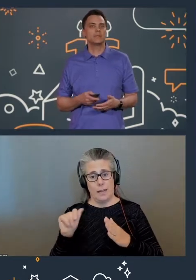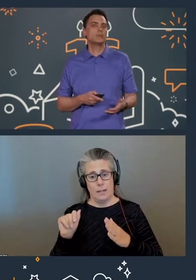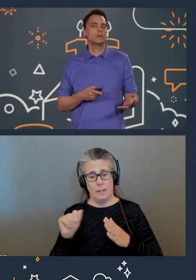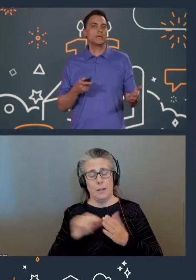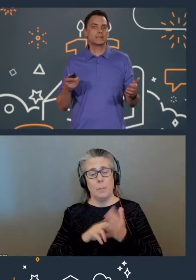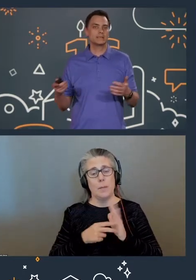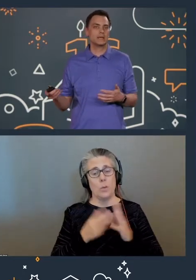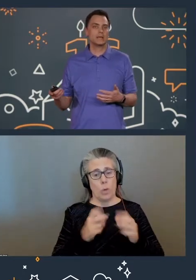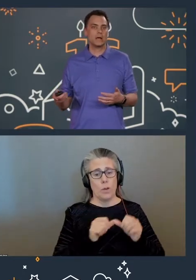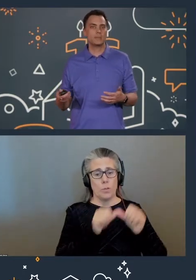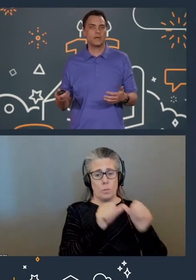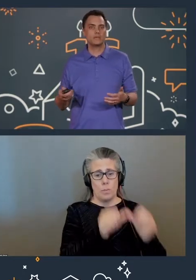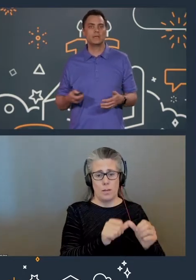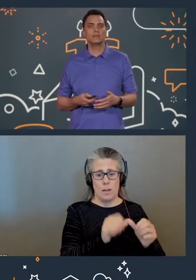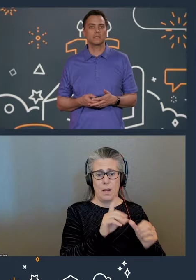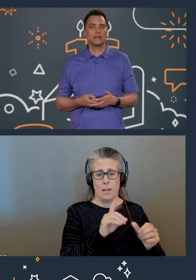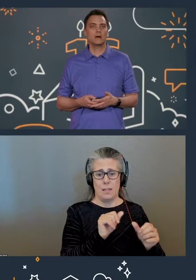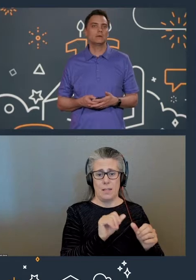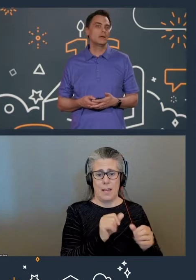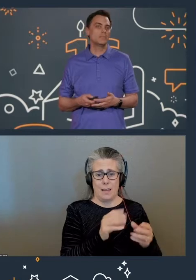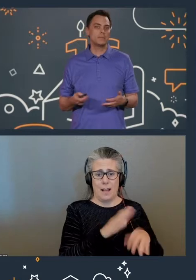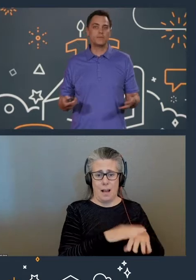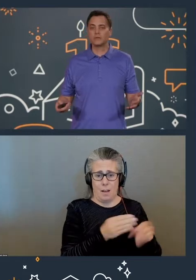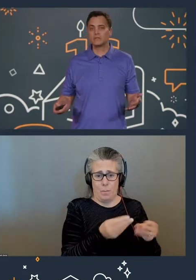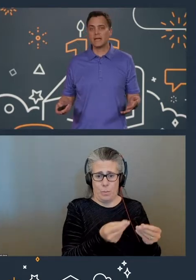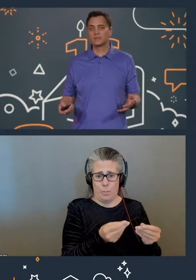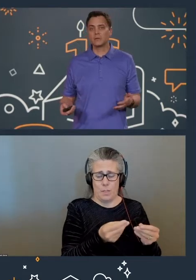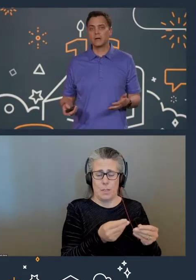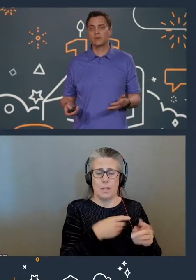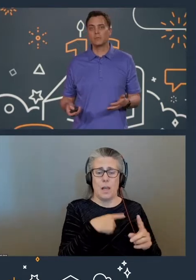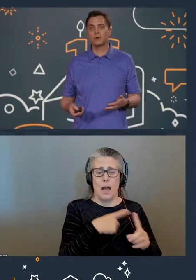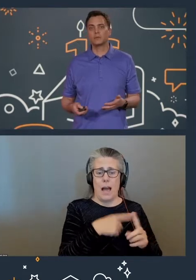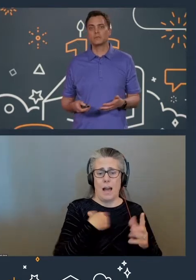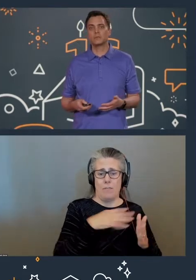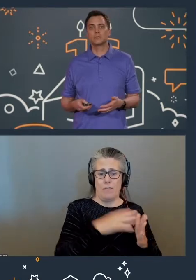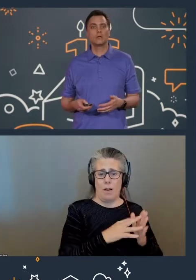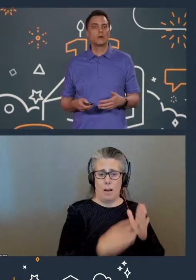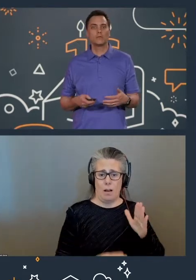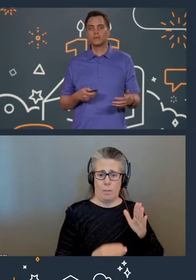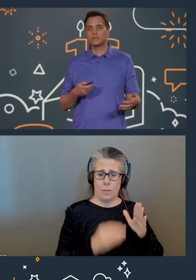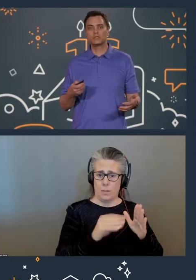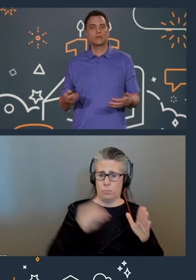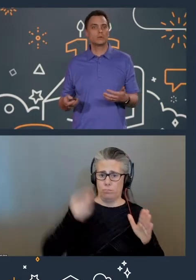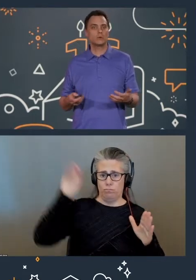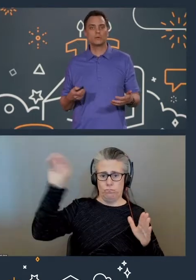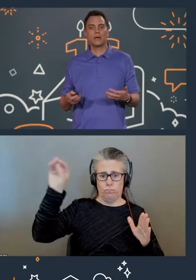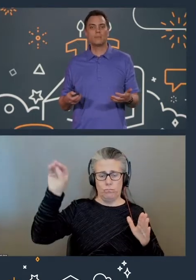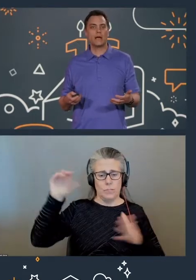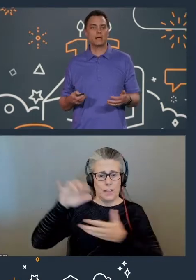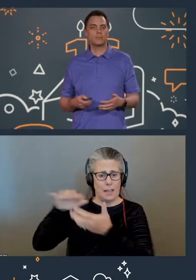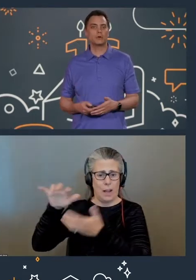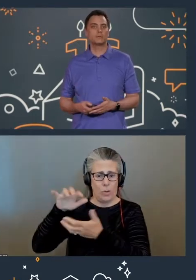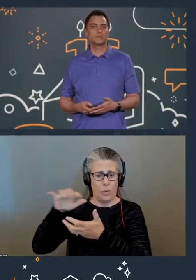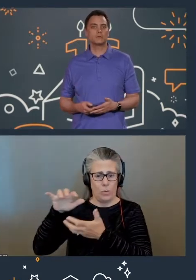but they wanna make a second copy of it in the cloud, maybe for disaster recovery purposes, or for just general kind of backup purposes.